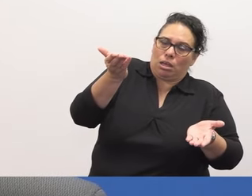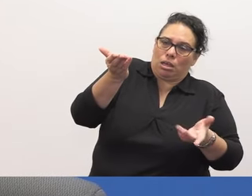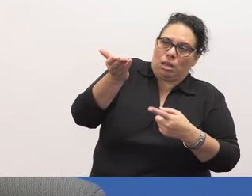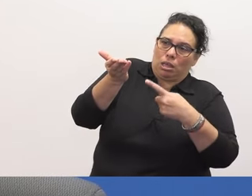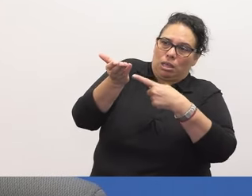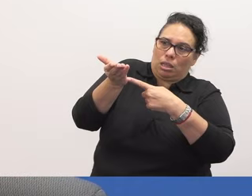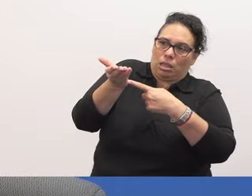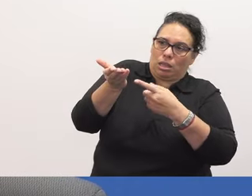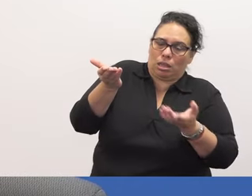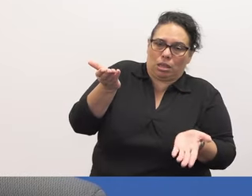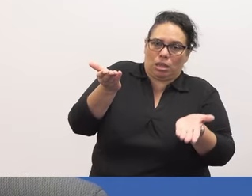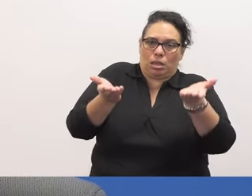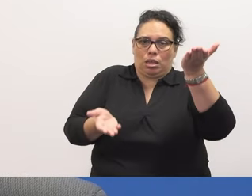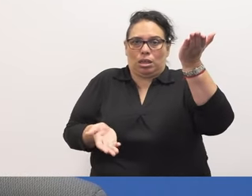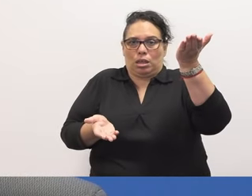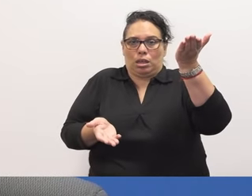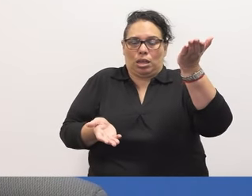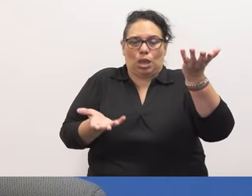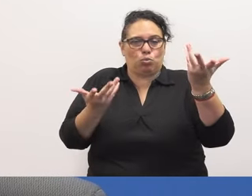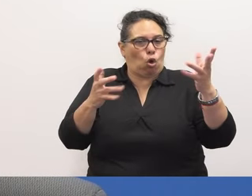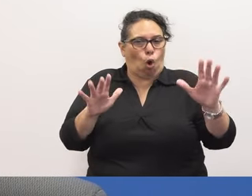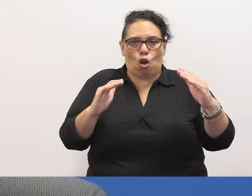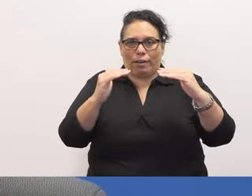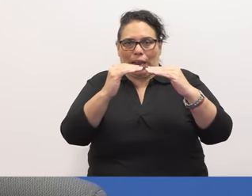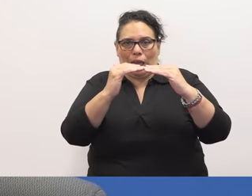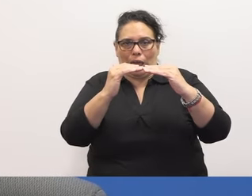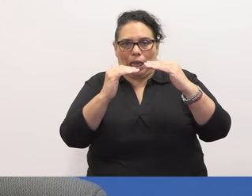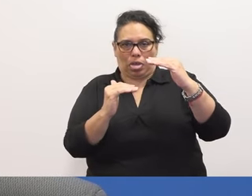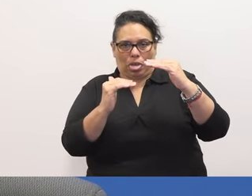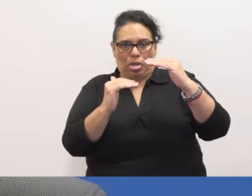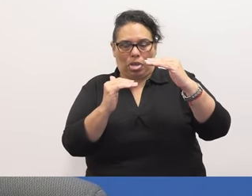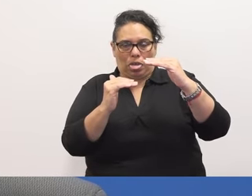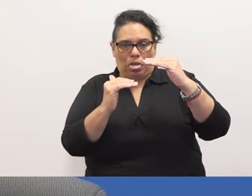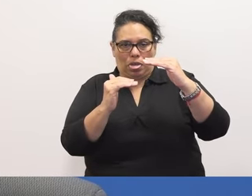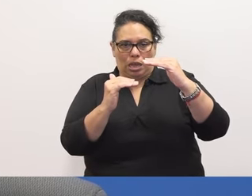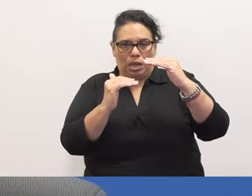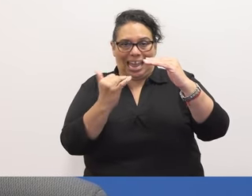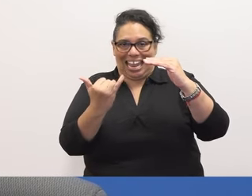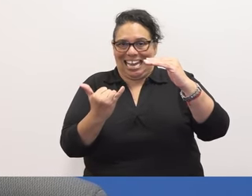there was already a disparity and all the other boats increase at either the same rate or more,